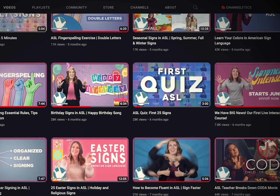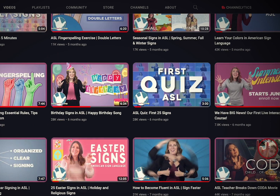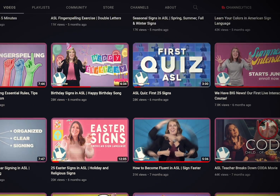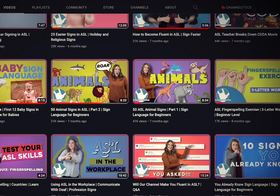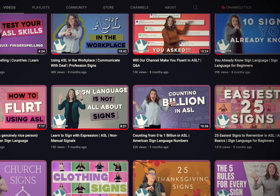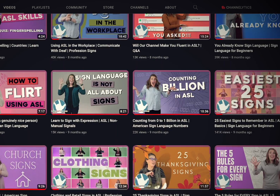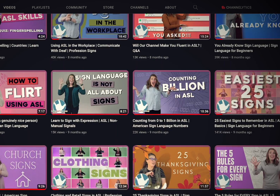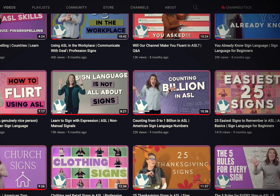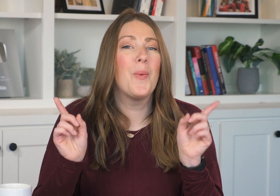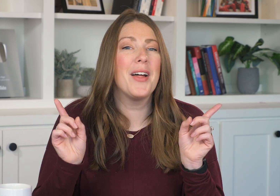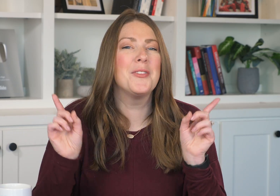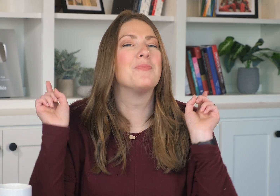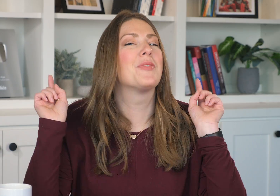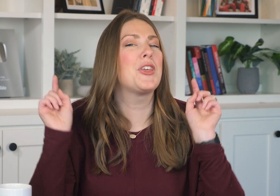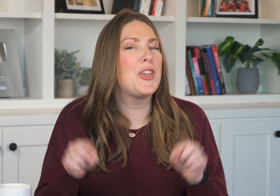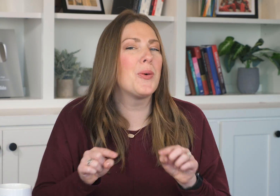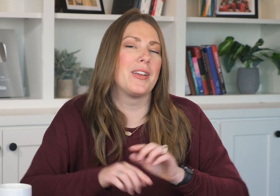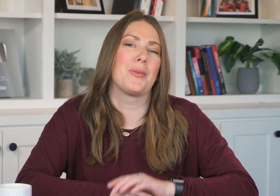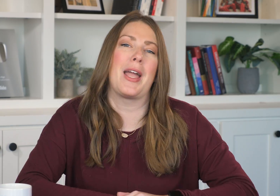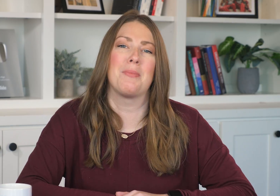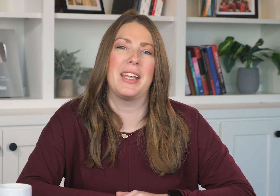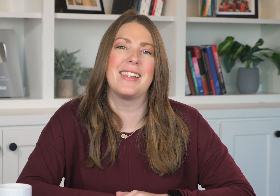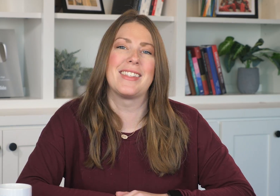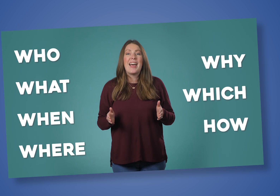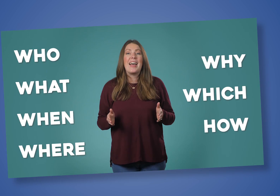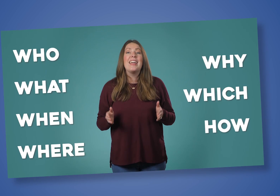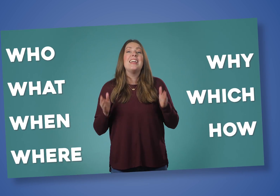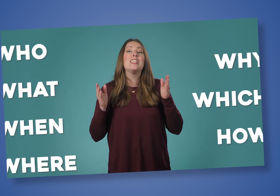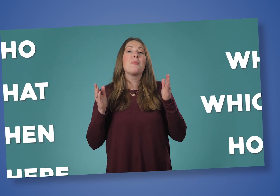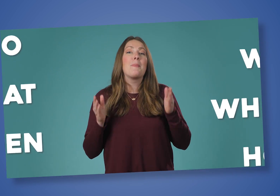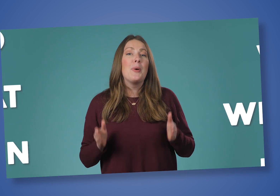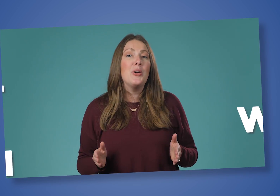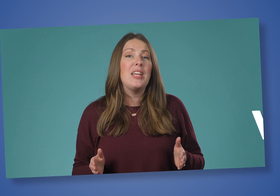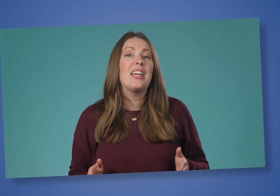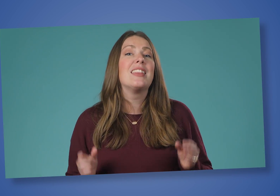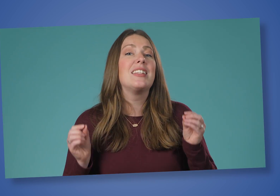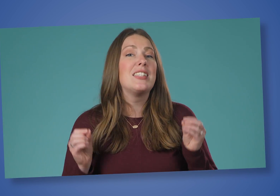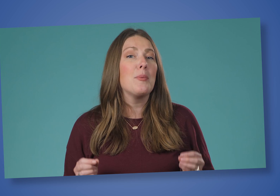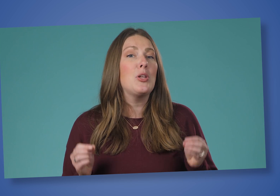idea where to start? Well, you are in the right place. This is the first of three